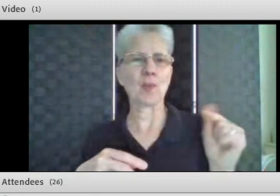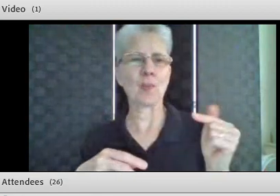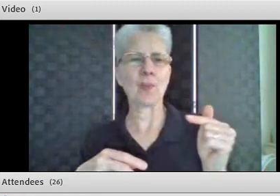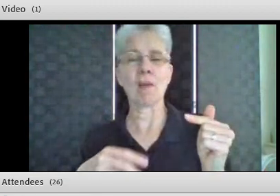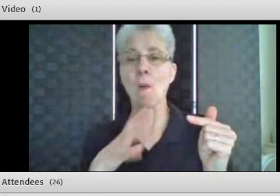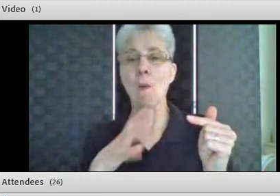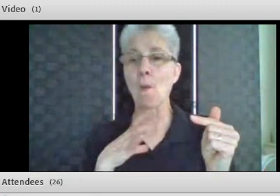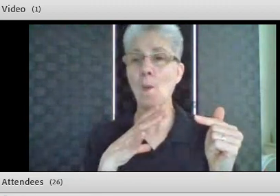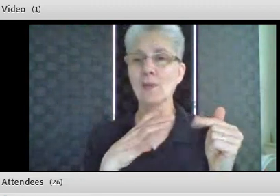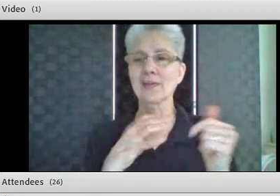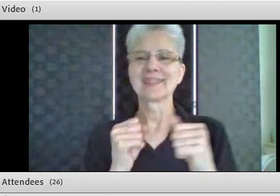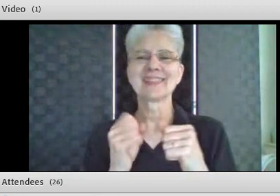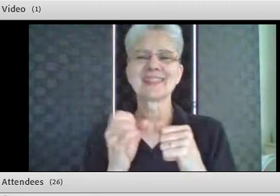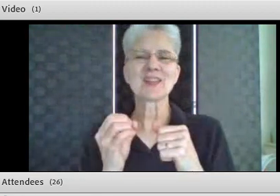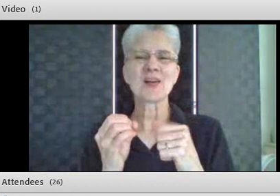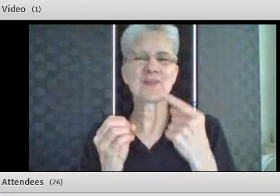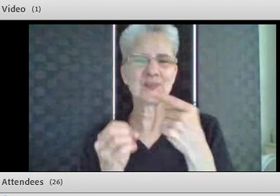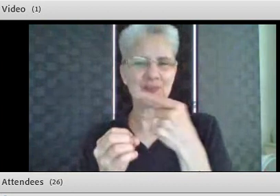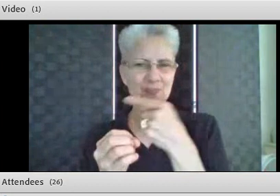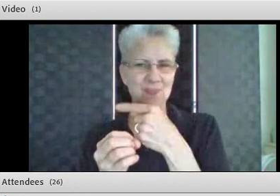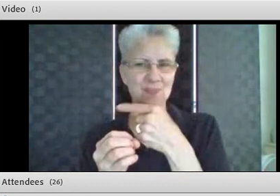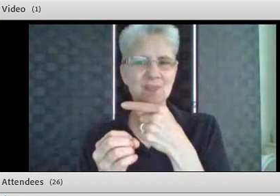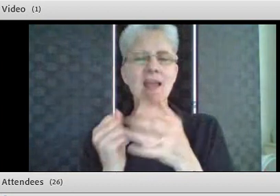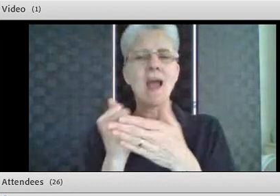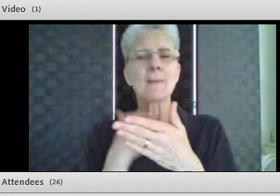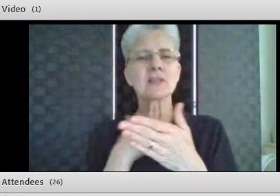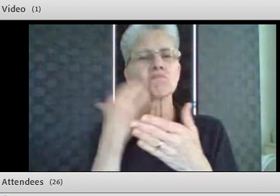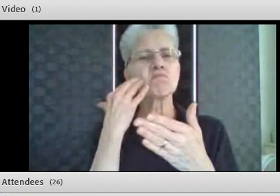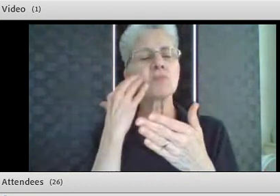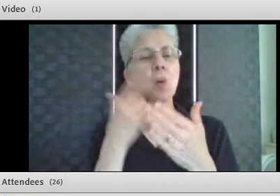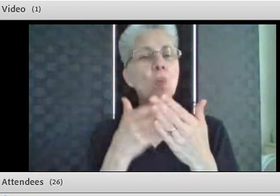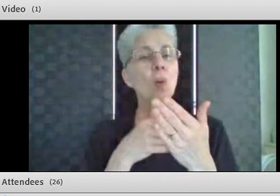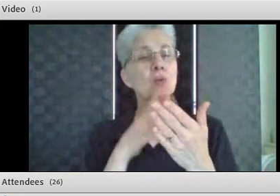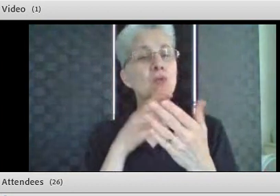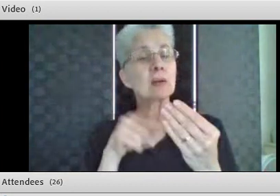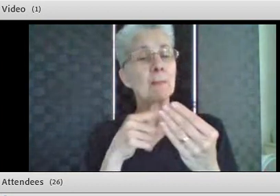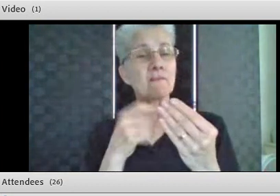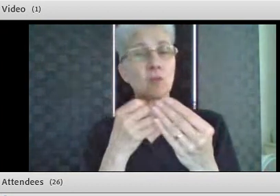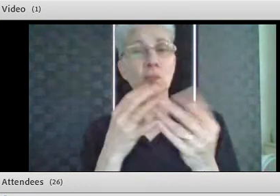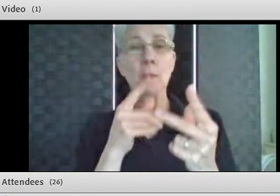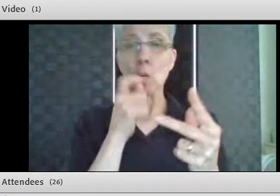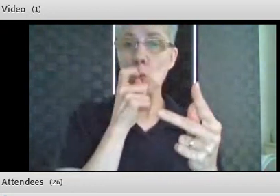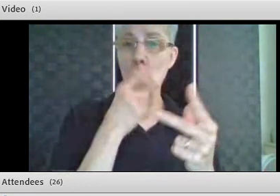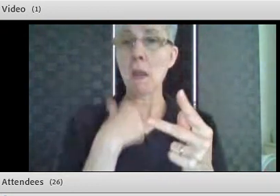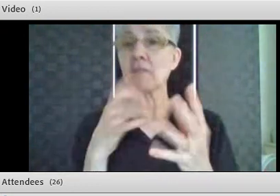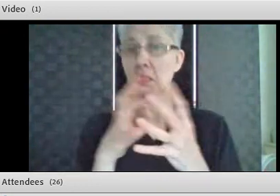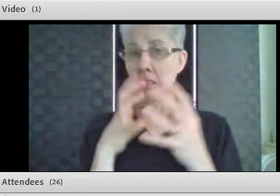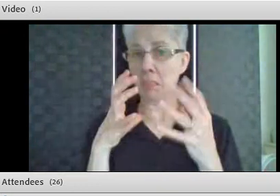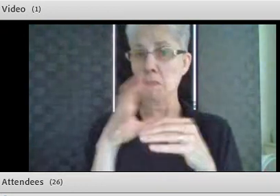There's those people . Okay. Ryan: So okay. This is good. So -- Hilary: Oh, I like the green person.